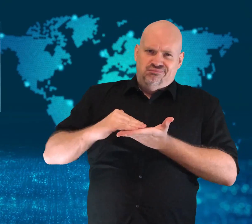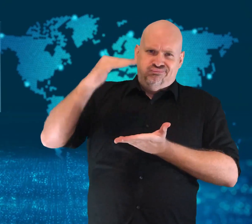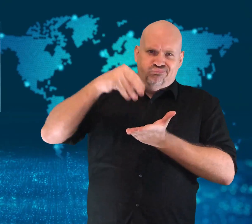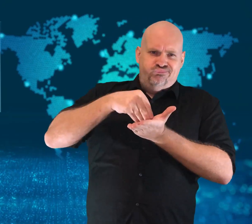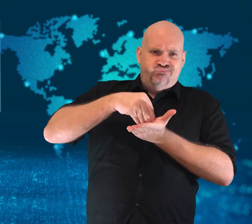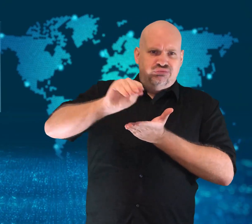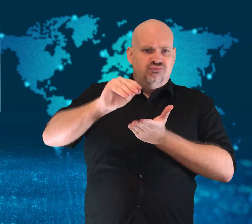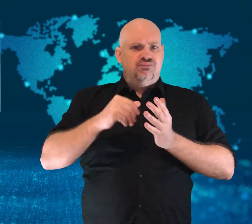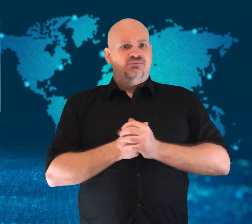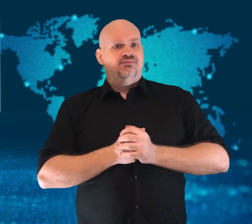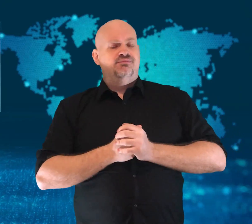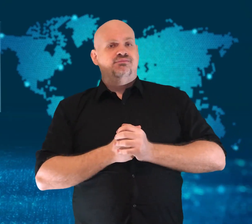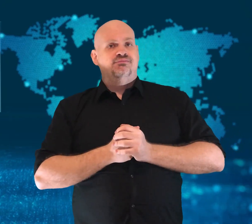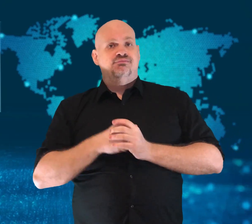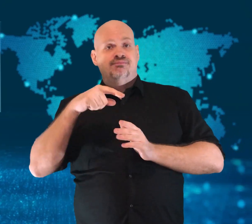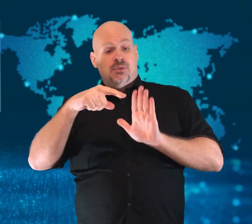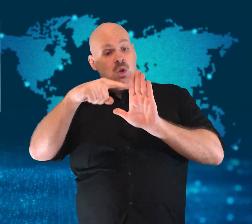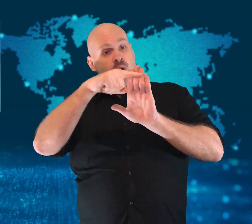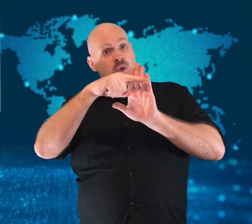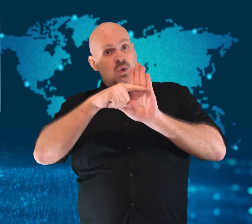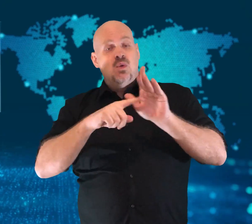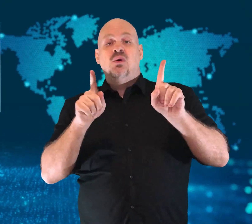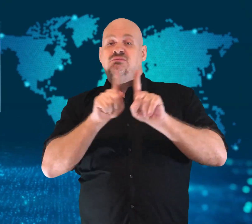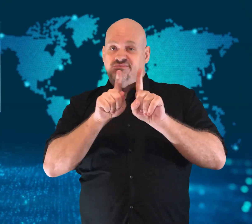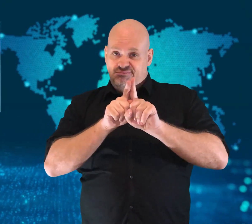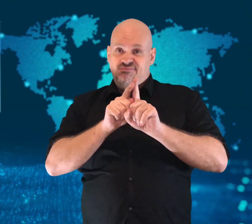false harassment claims.